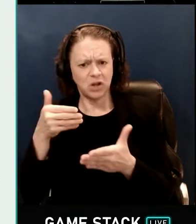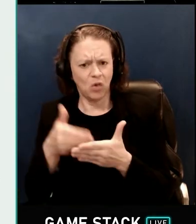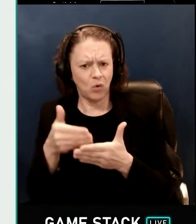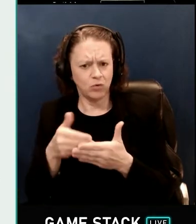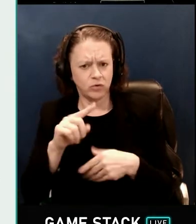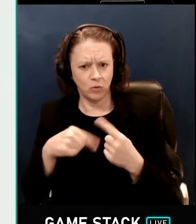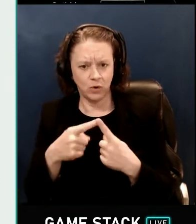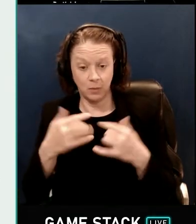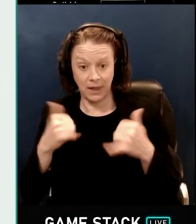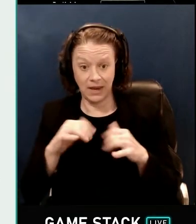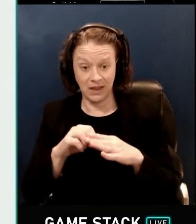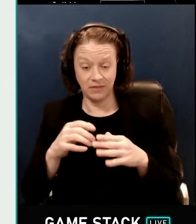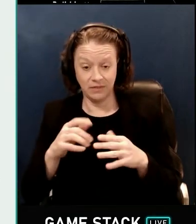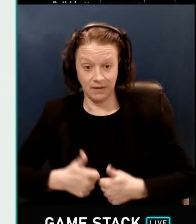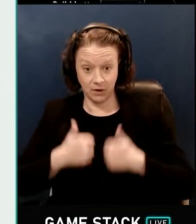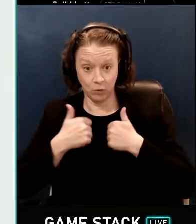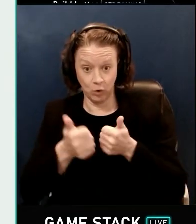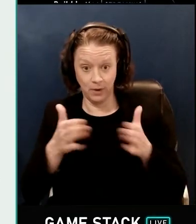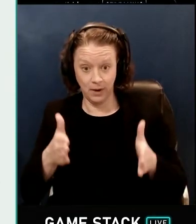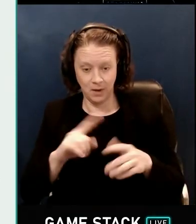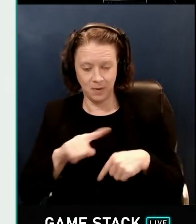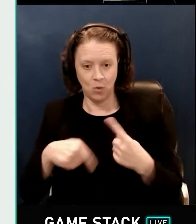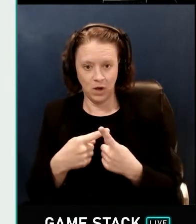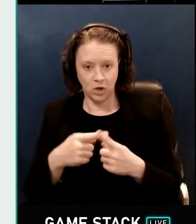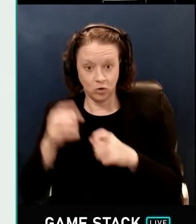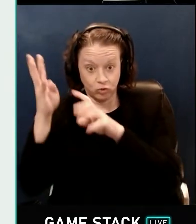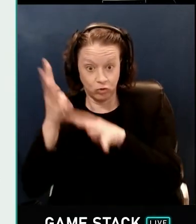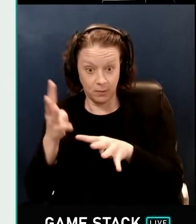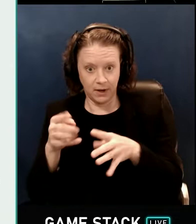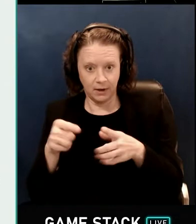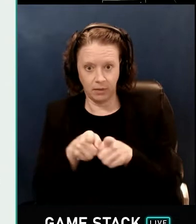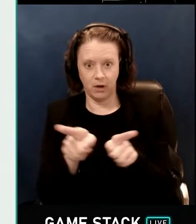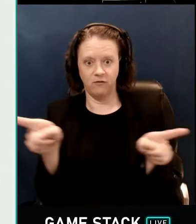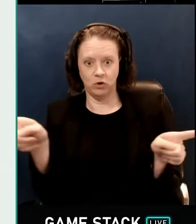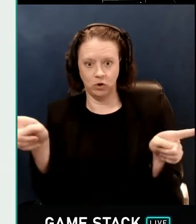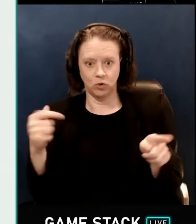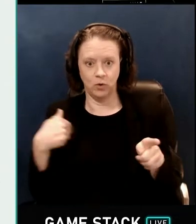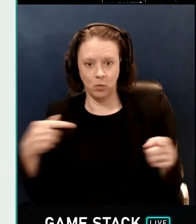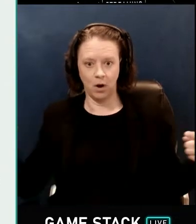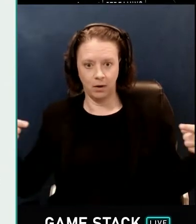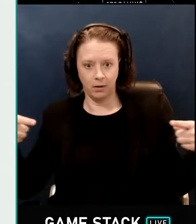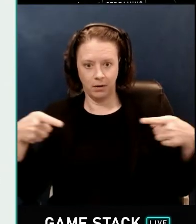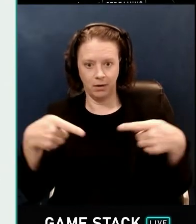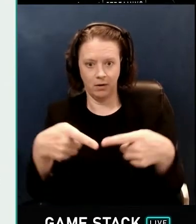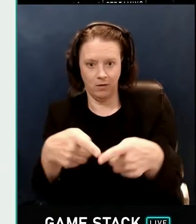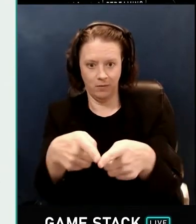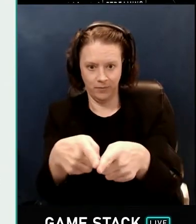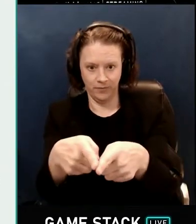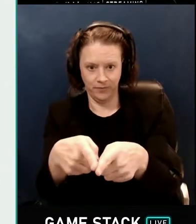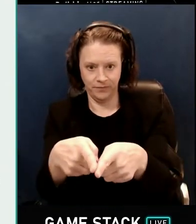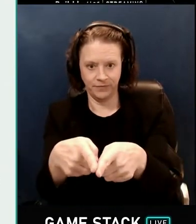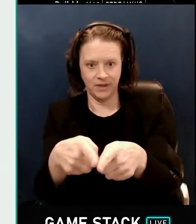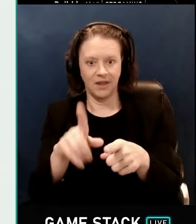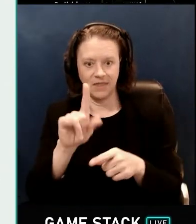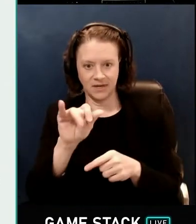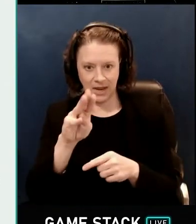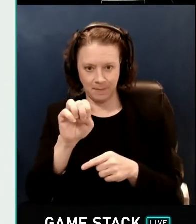but when you're streaming, they diverge, and our goal is to merge the timelines. So, to do that, we're going to build a time